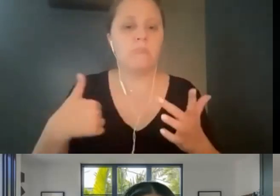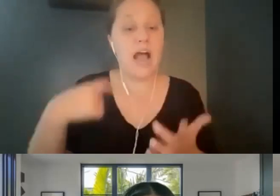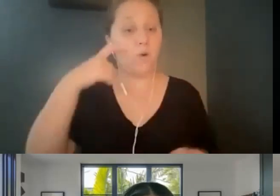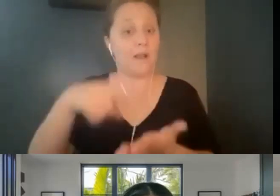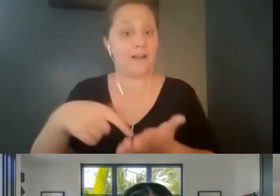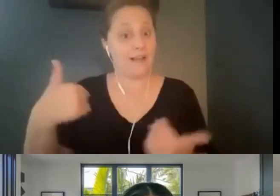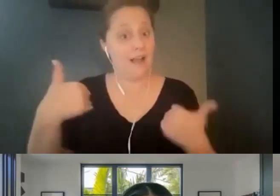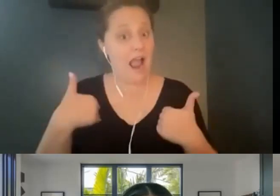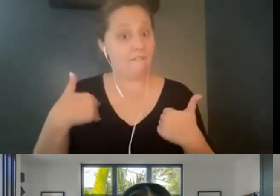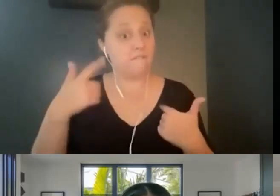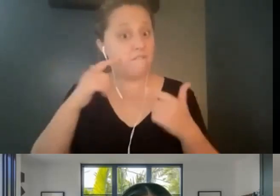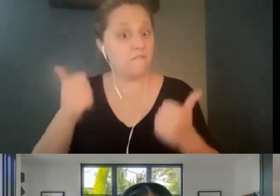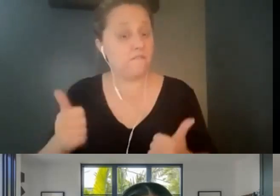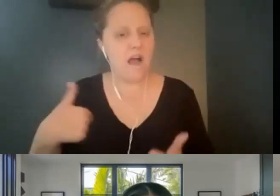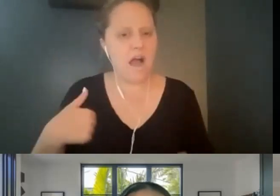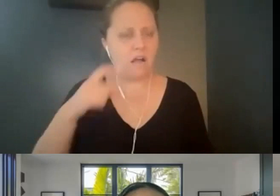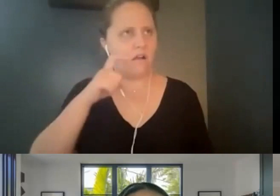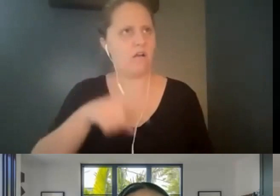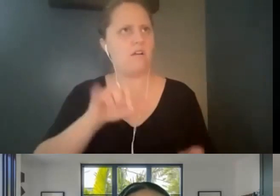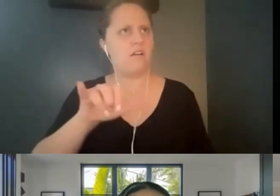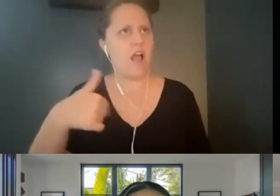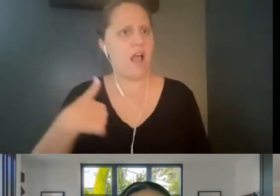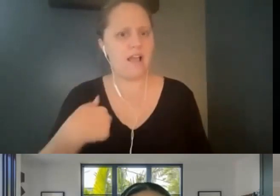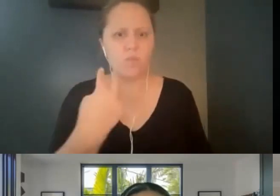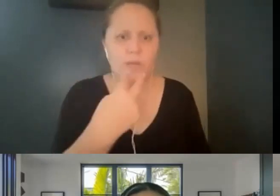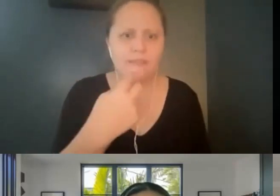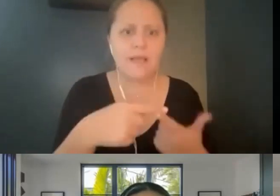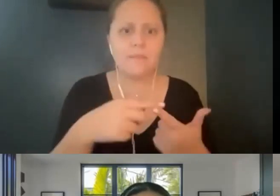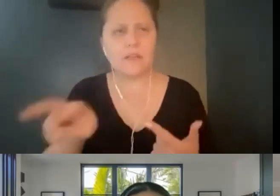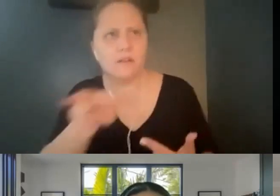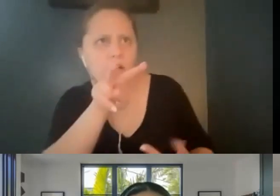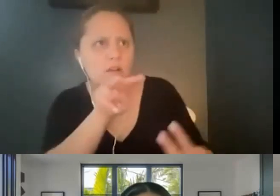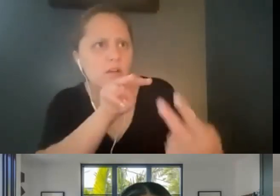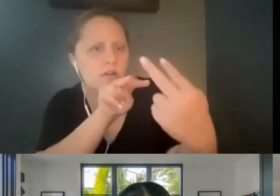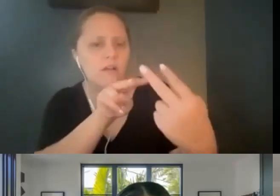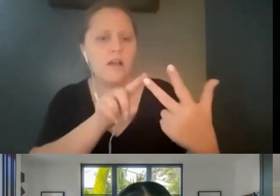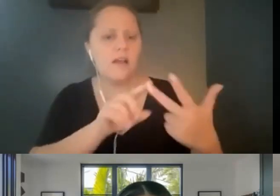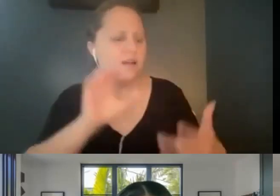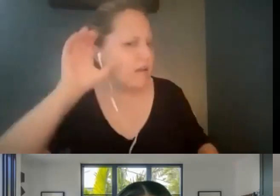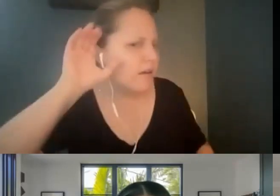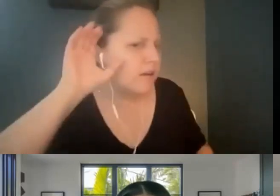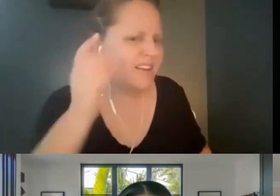That I always have read lips to compensate and I turn and listen and cup you know, cup my ear to hear things.